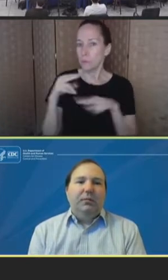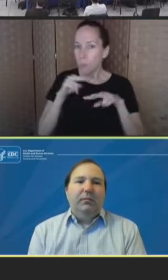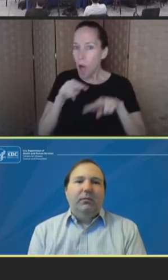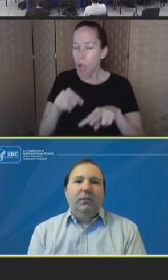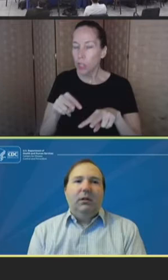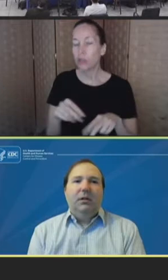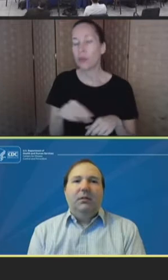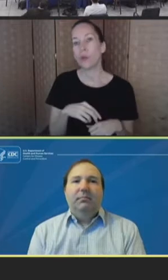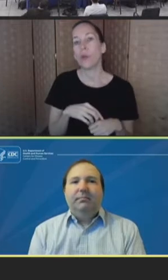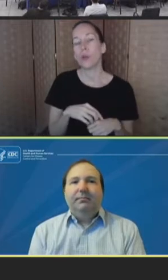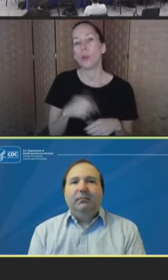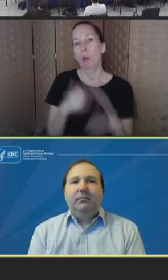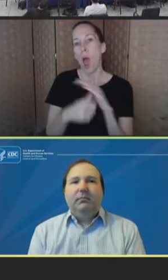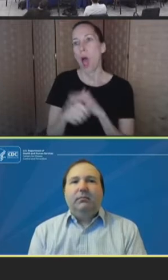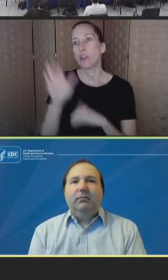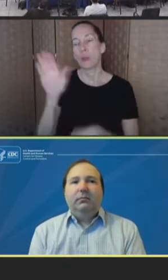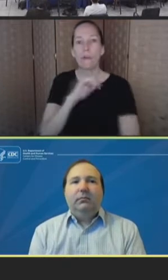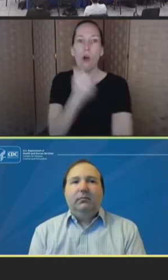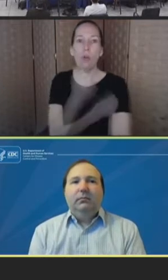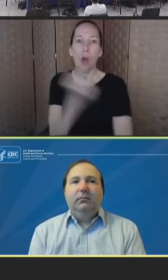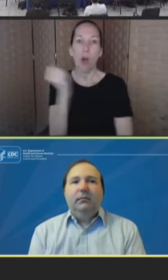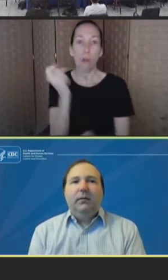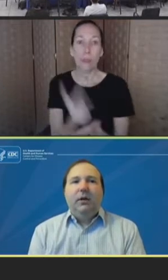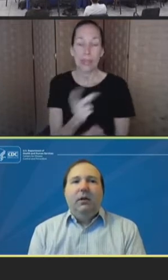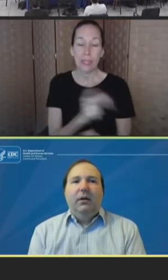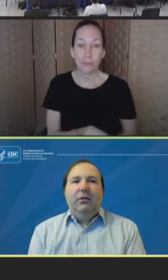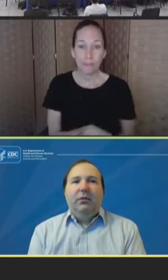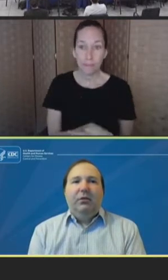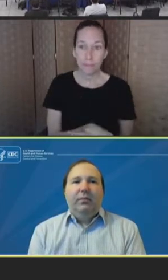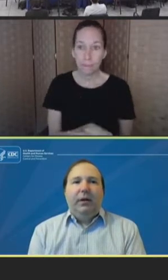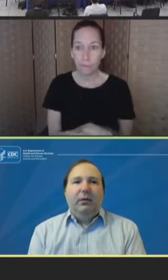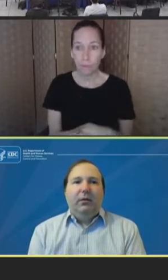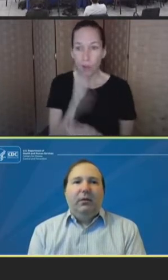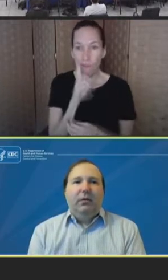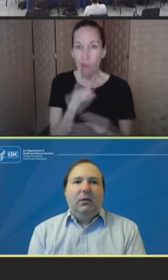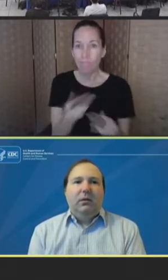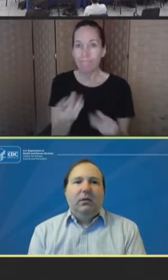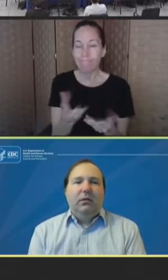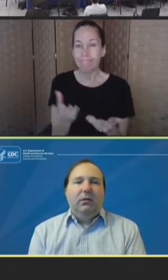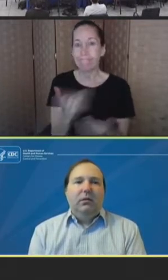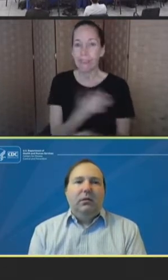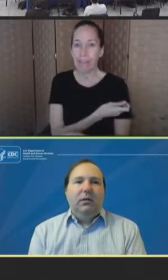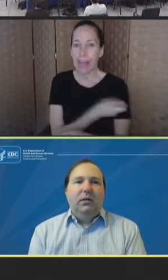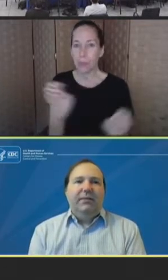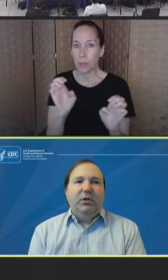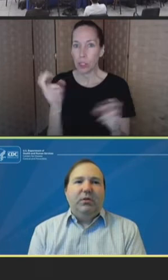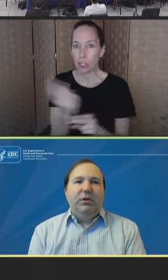Next slide. And so just a reminder that, you know, the definition of